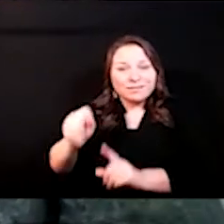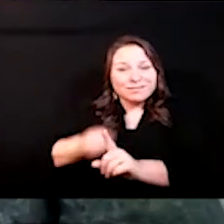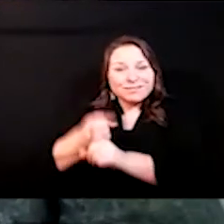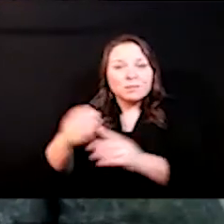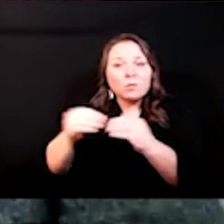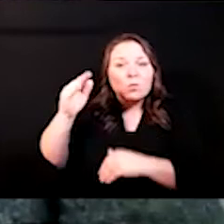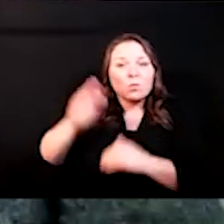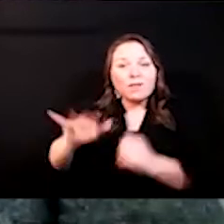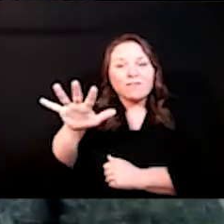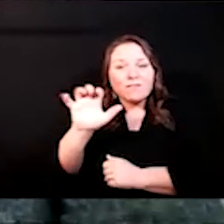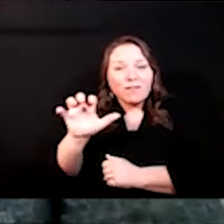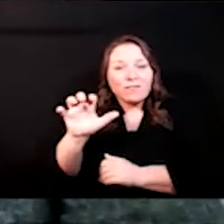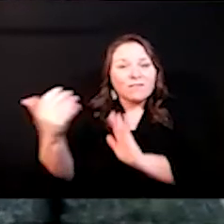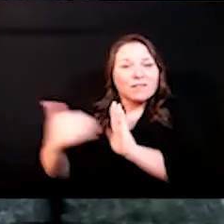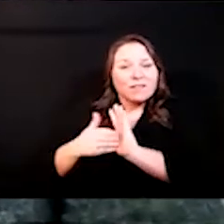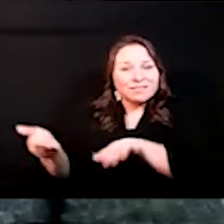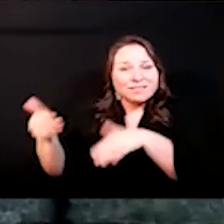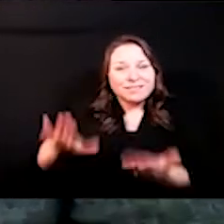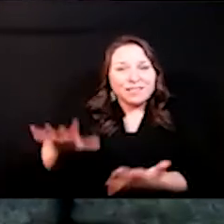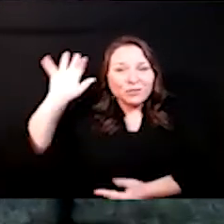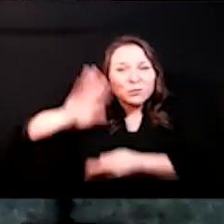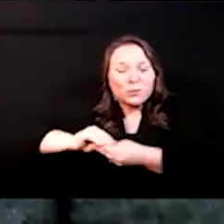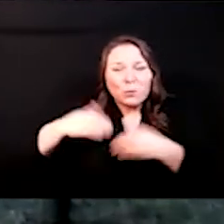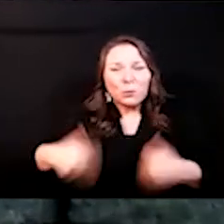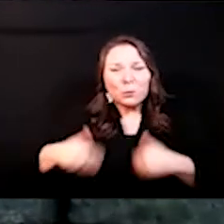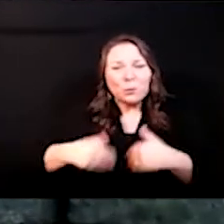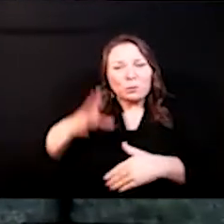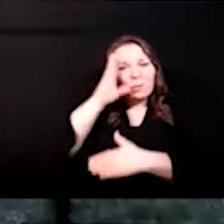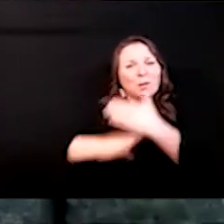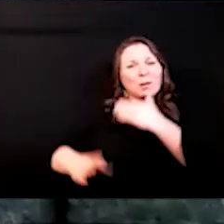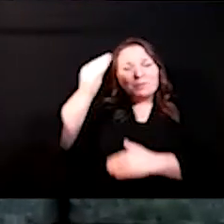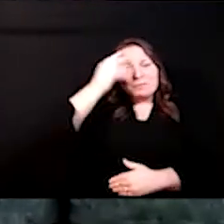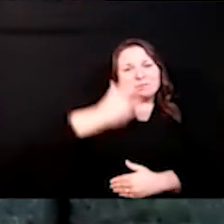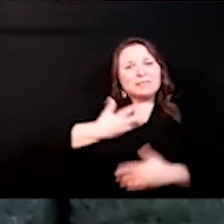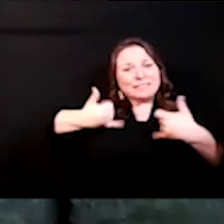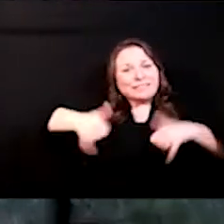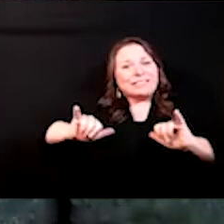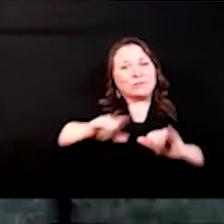TO CO COVID INFECTIONS AND THIS WEEK WITH THE U.S. HITTING OVER 500,000 COVID DEATHS, IT'S A HUMBLINGING